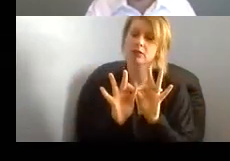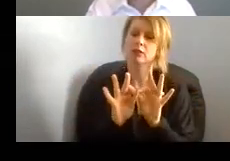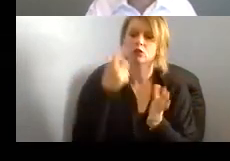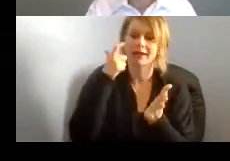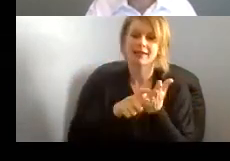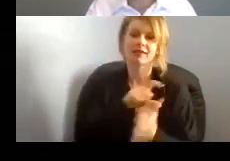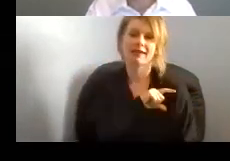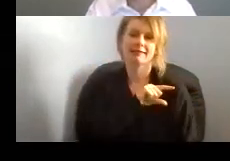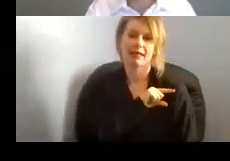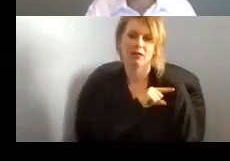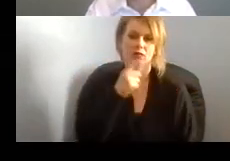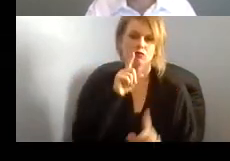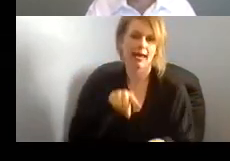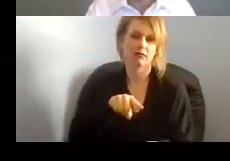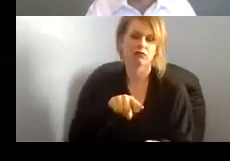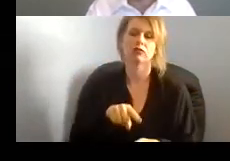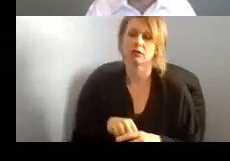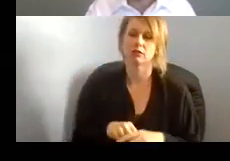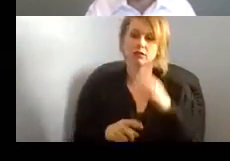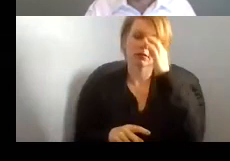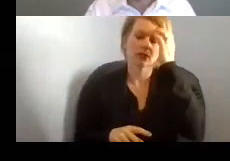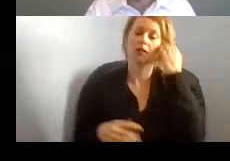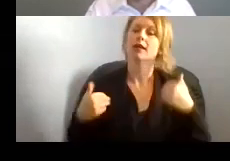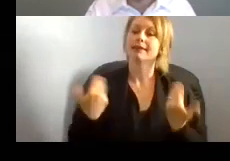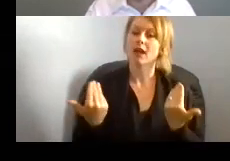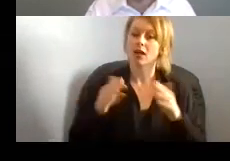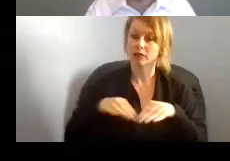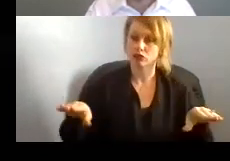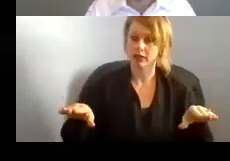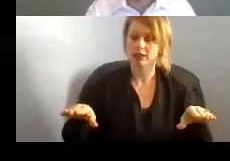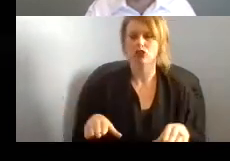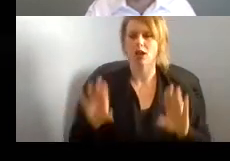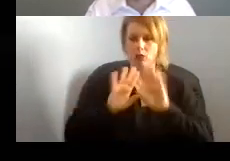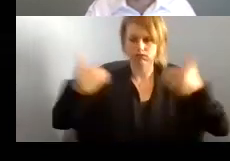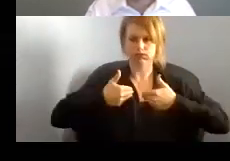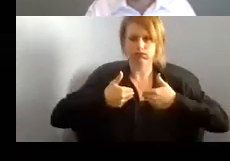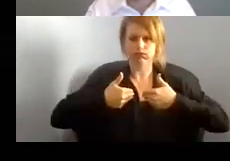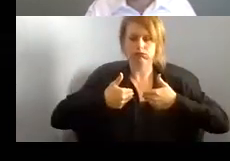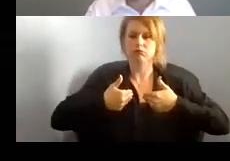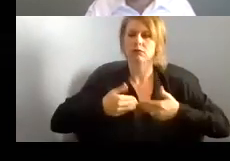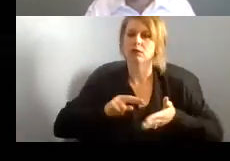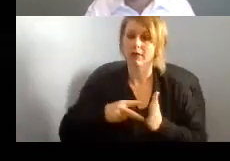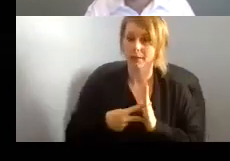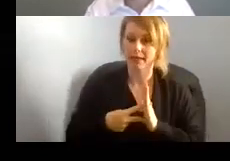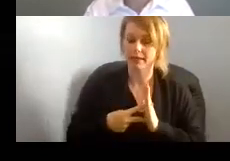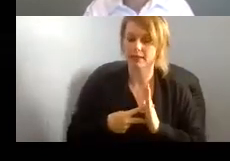Young children tend to be very egocentric and assume that they control external events through their actions and thoughts.